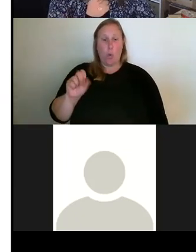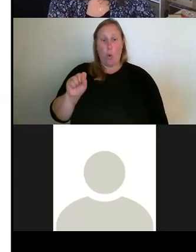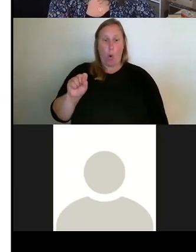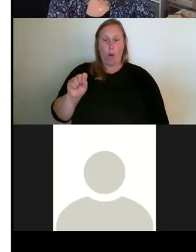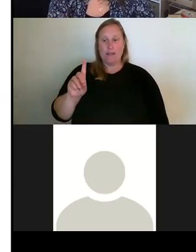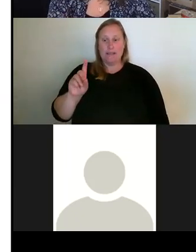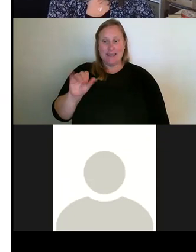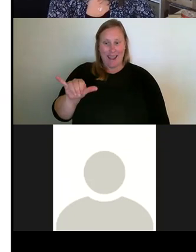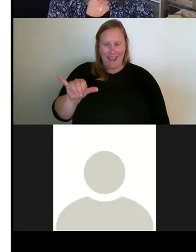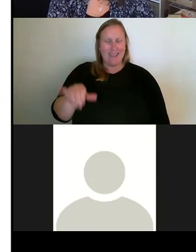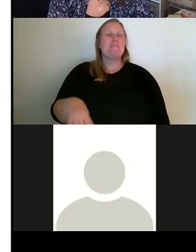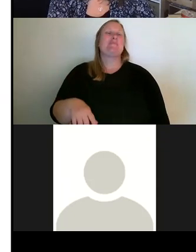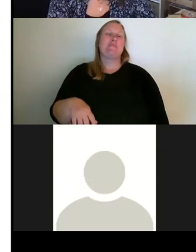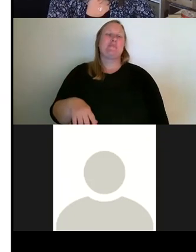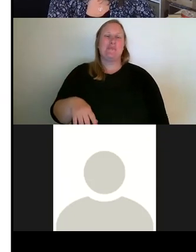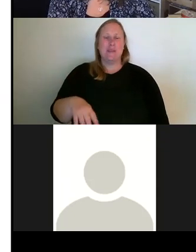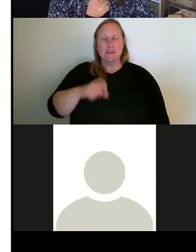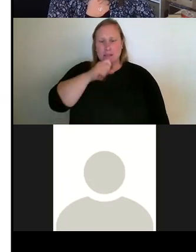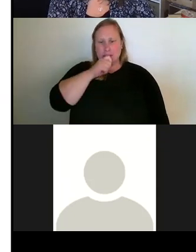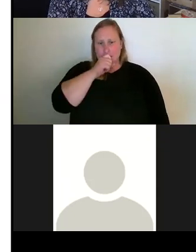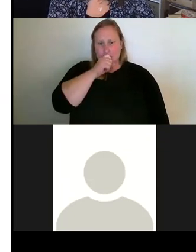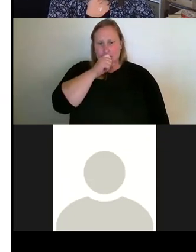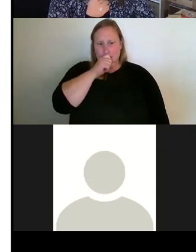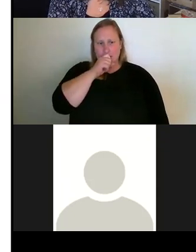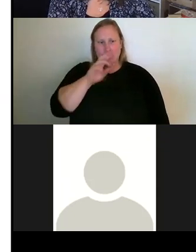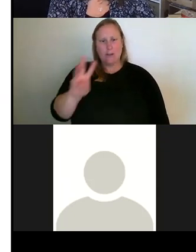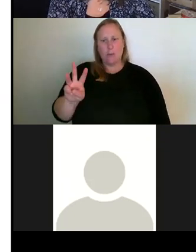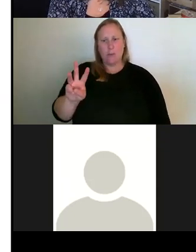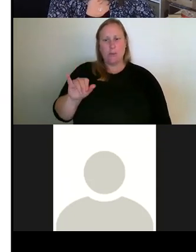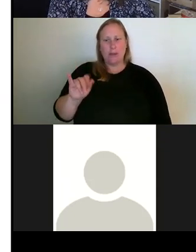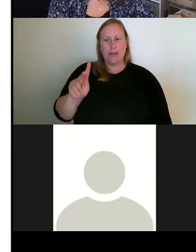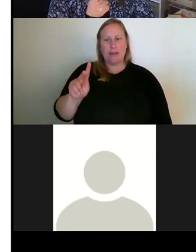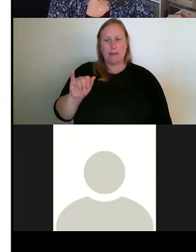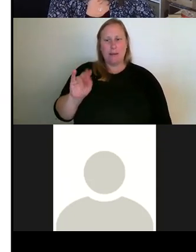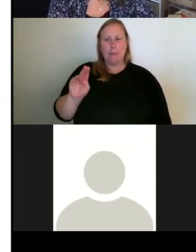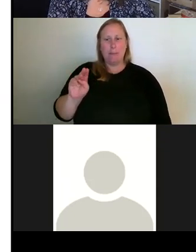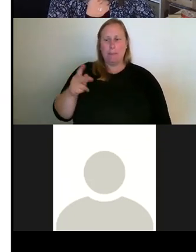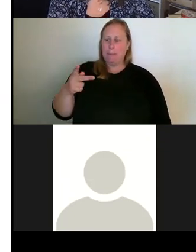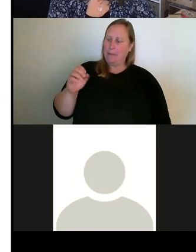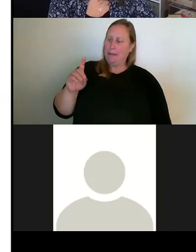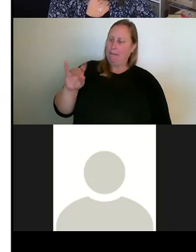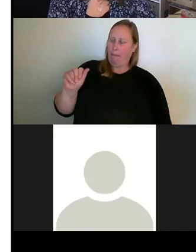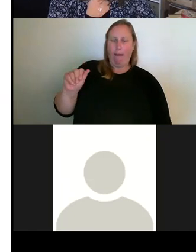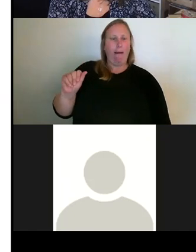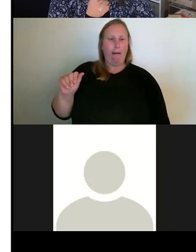It's displaying on the right side.